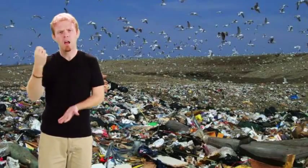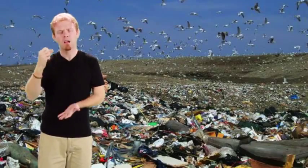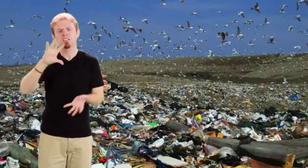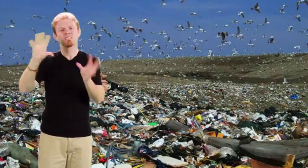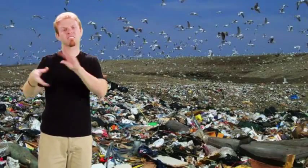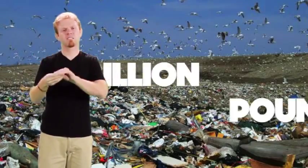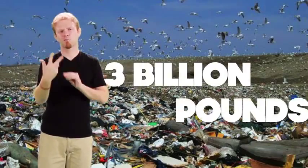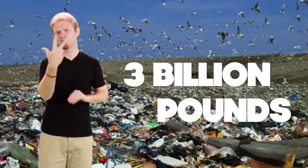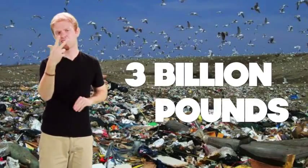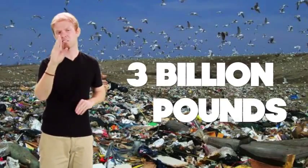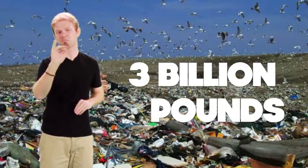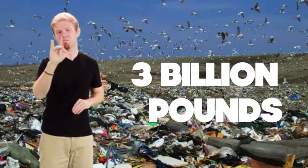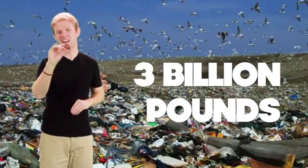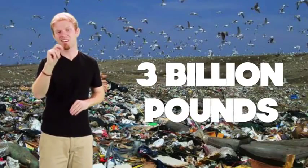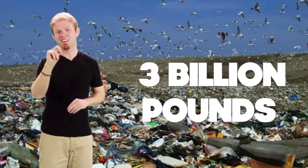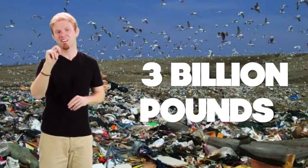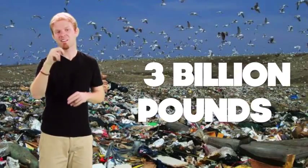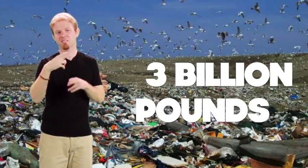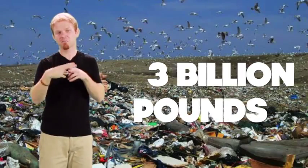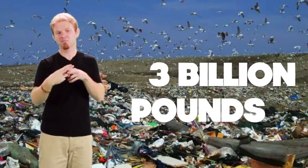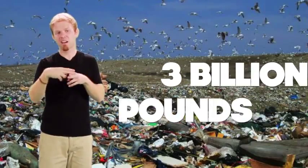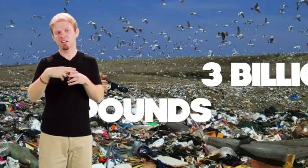Three billion pounds of water bottles end up in a landfill.